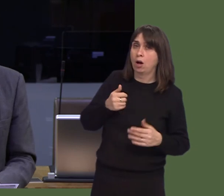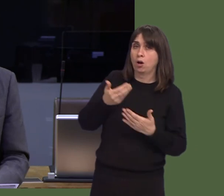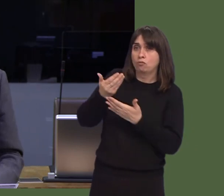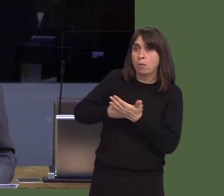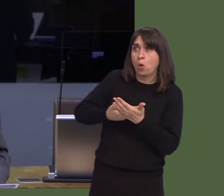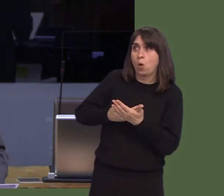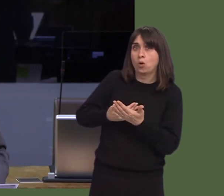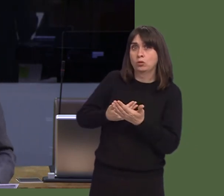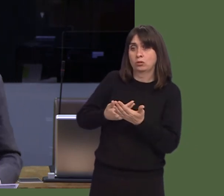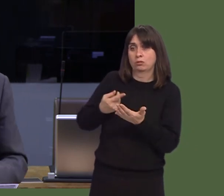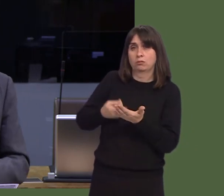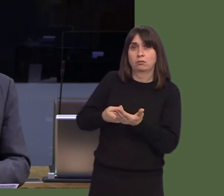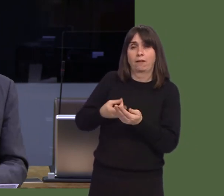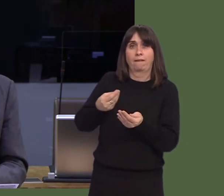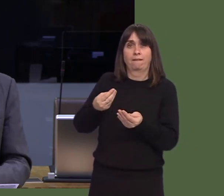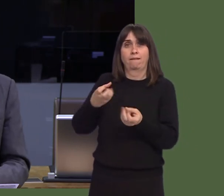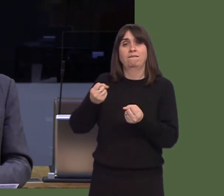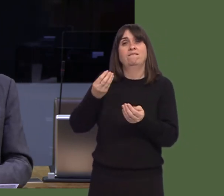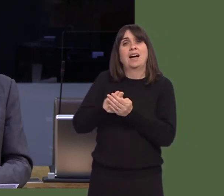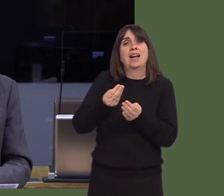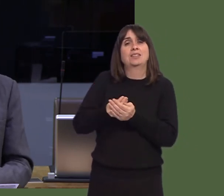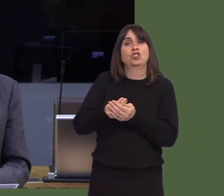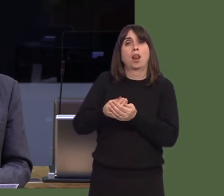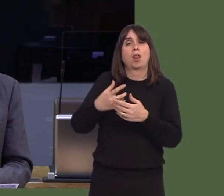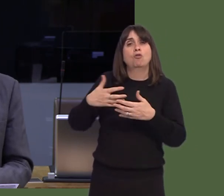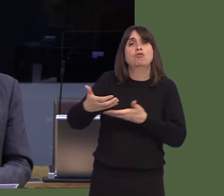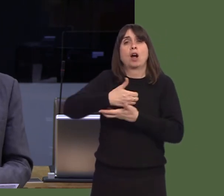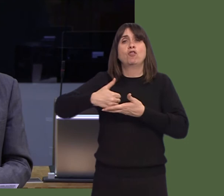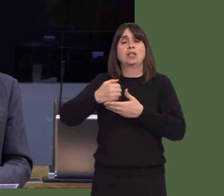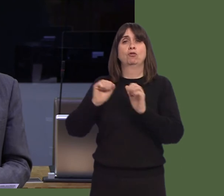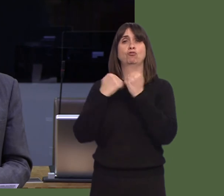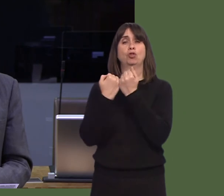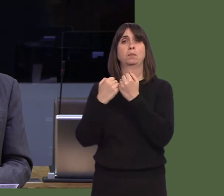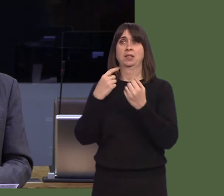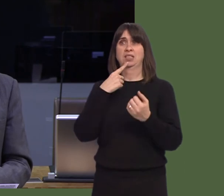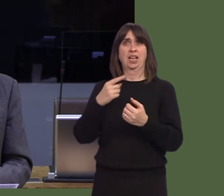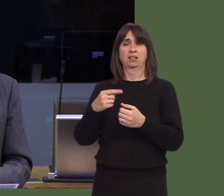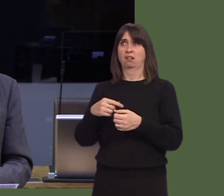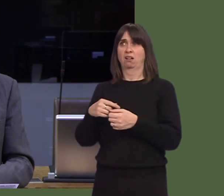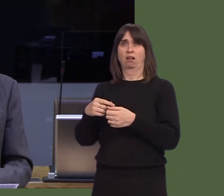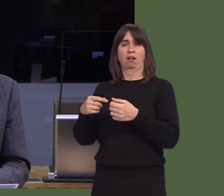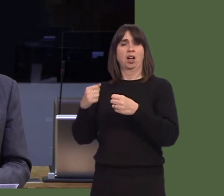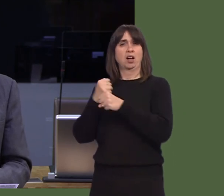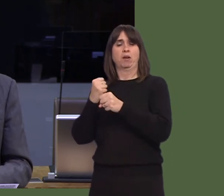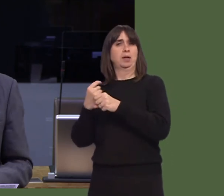of the day to watch these proceedings. When you were over in Ireland recently, I donít know whether you had an opportunity